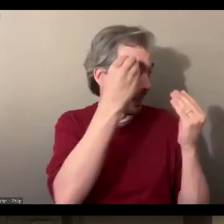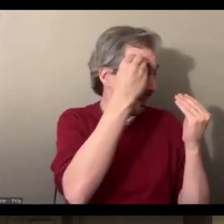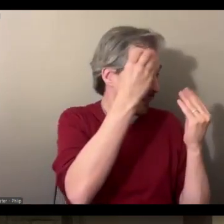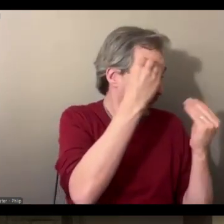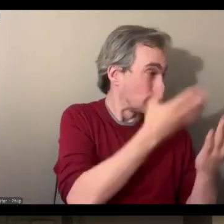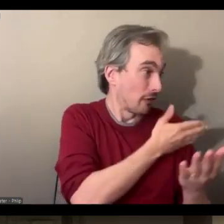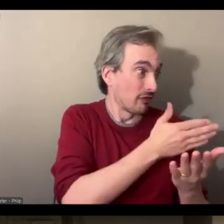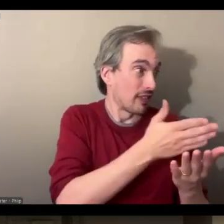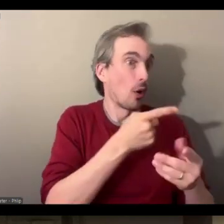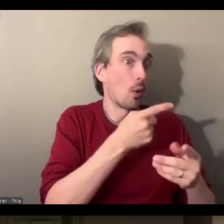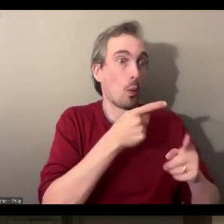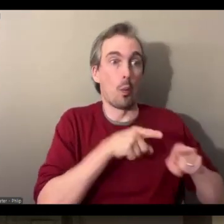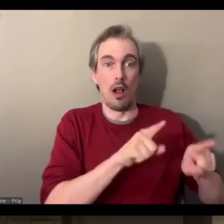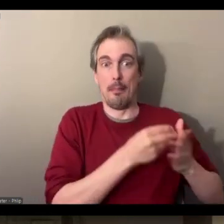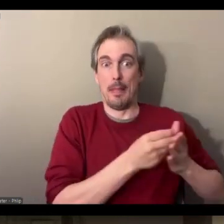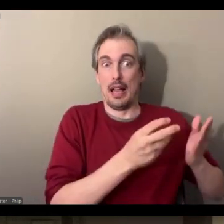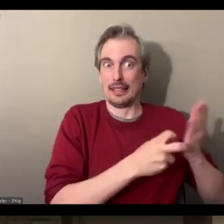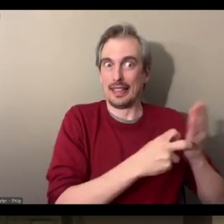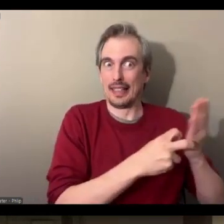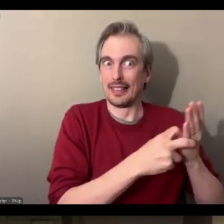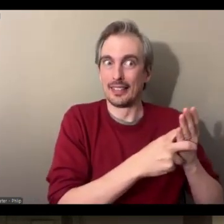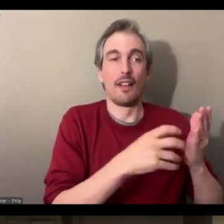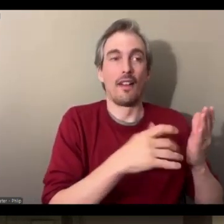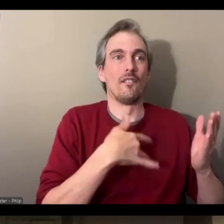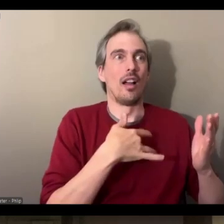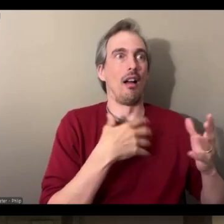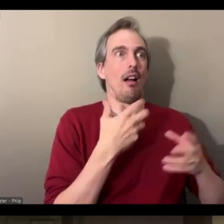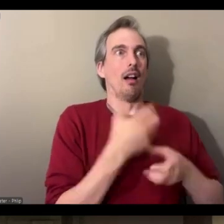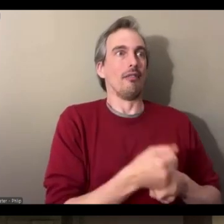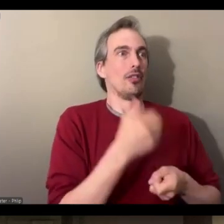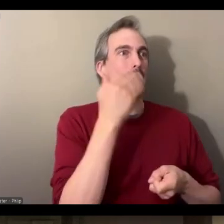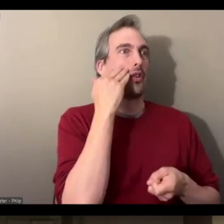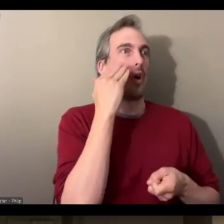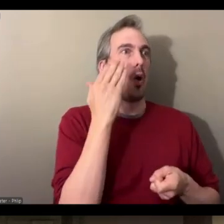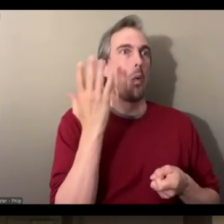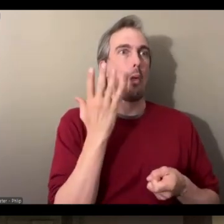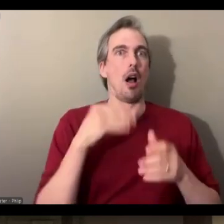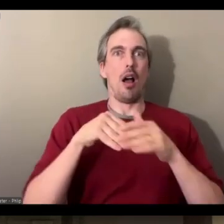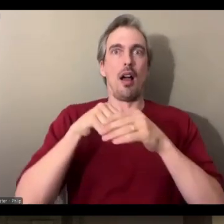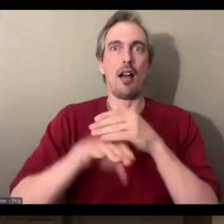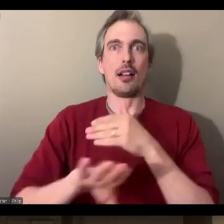every step of the way. The best way that we've found to do that for our clients is to make sure